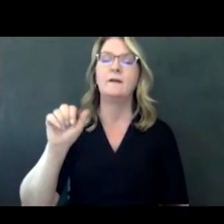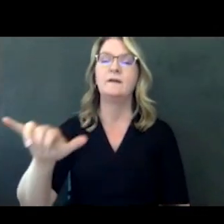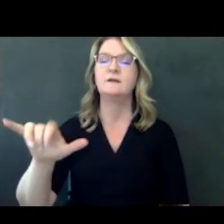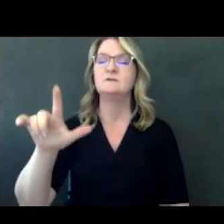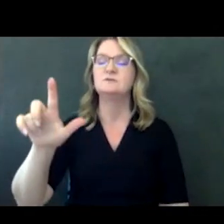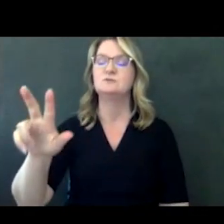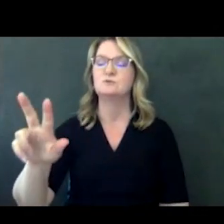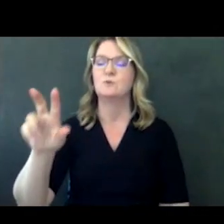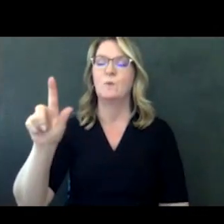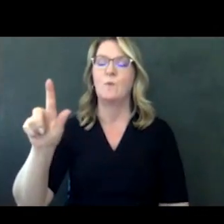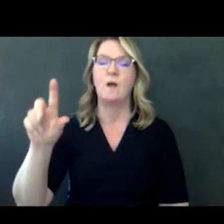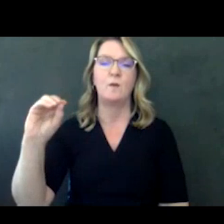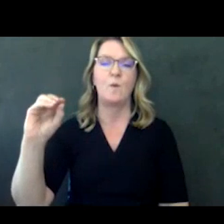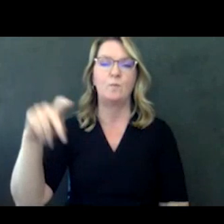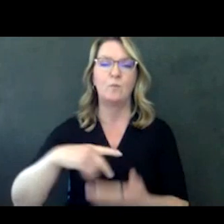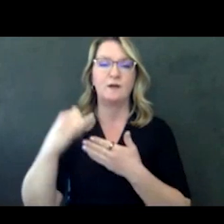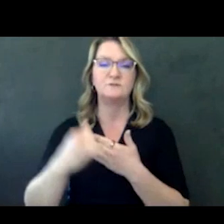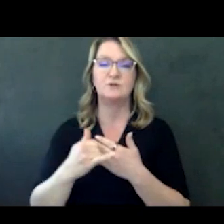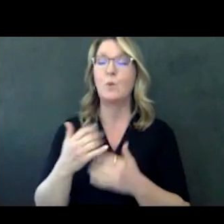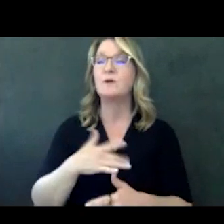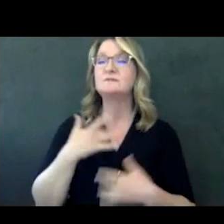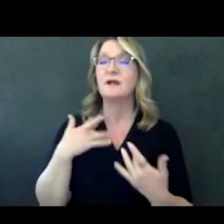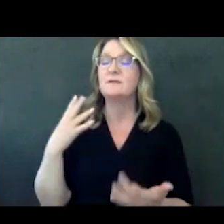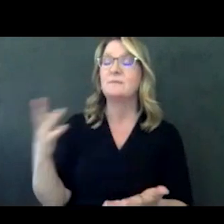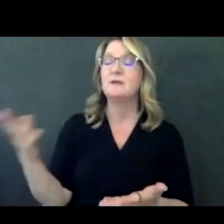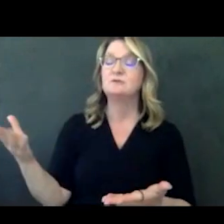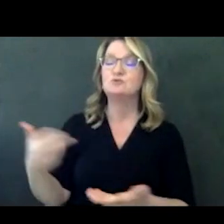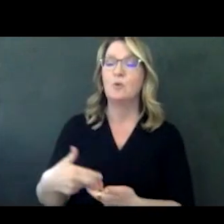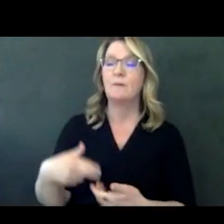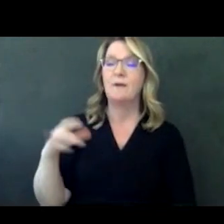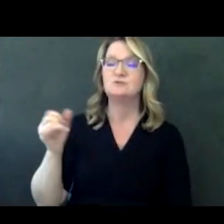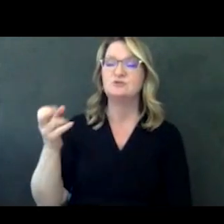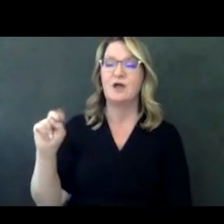We're excited to be joined by John Davis, an Associate Professor at the University of Texas